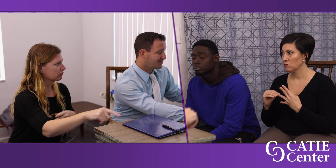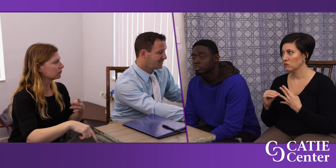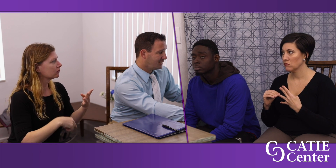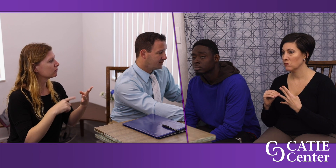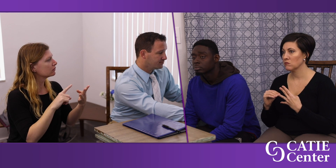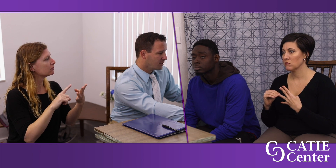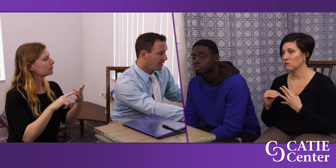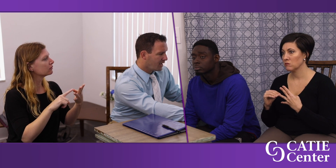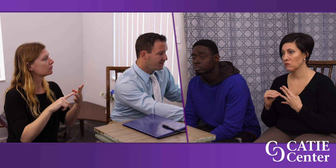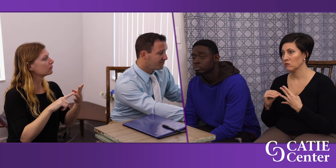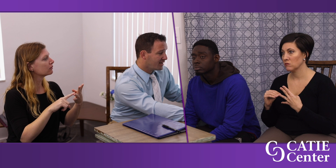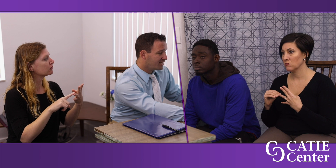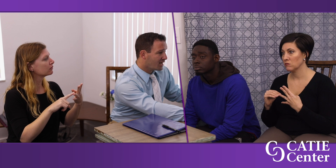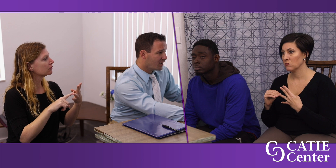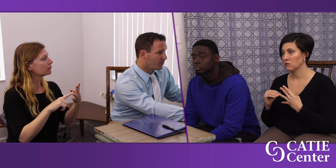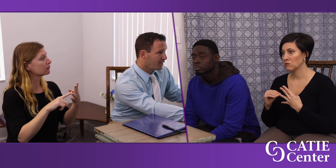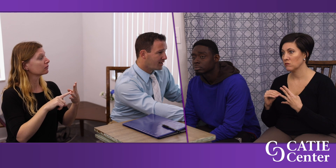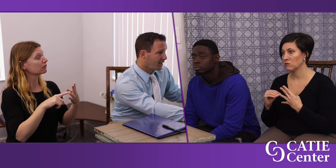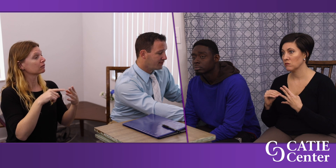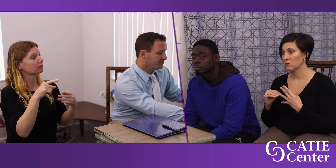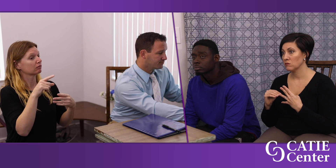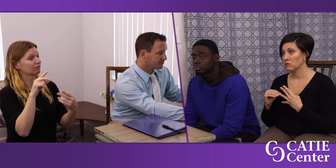C) a divided highway ahead